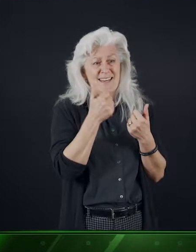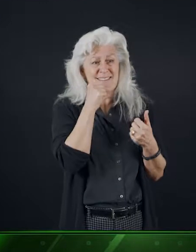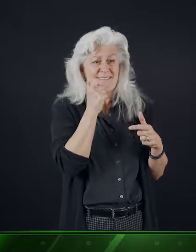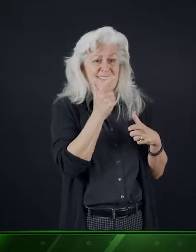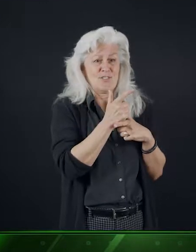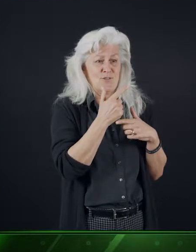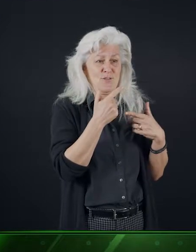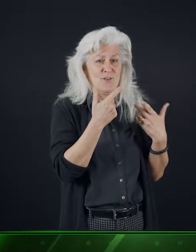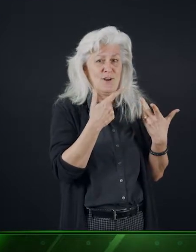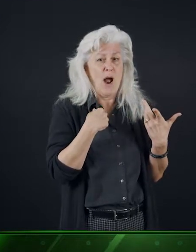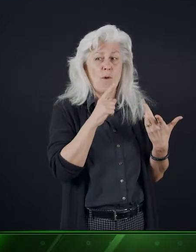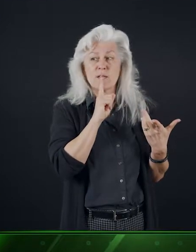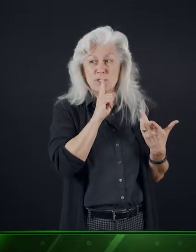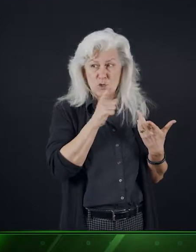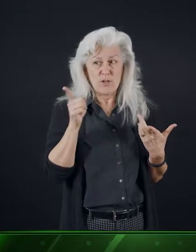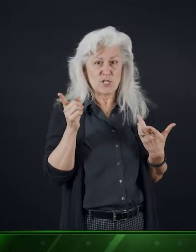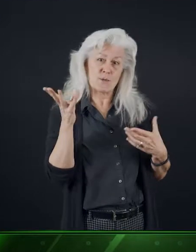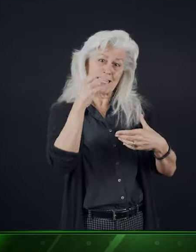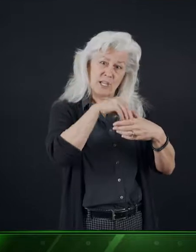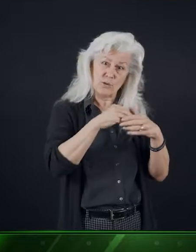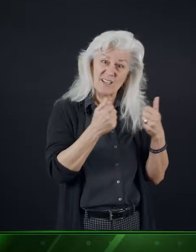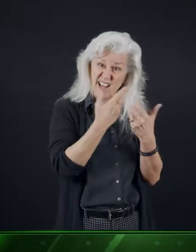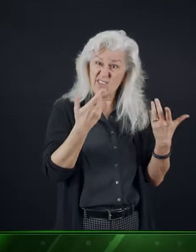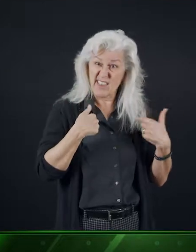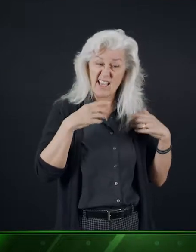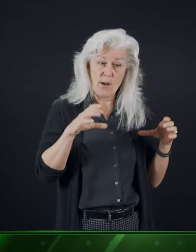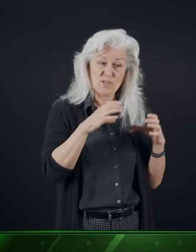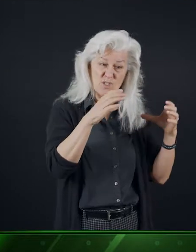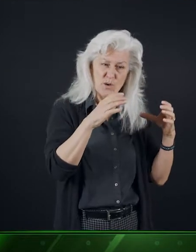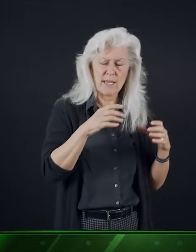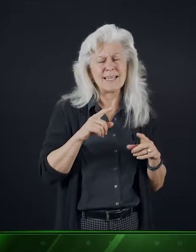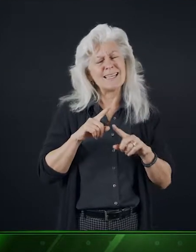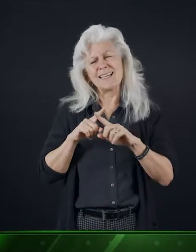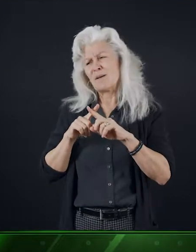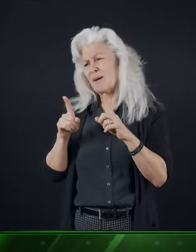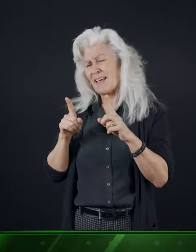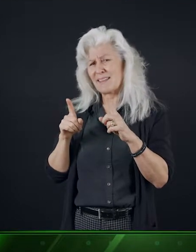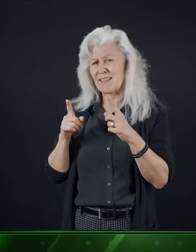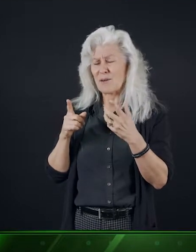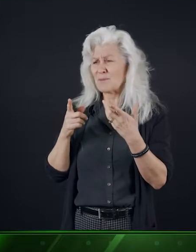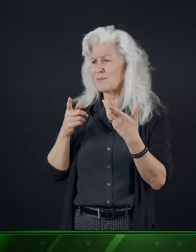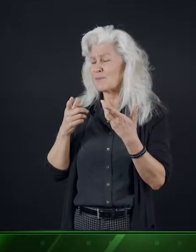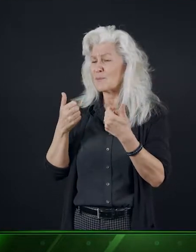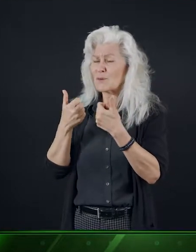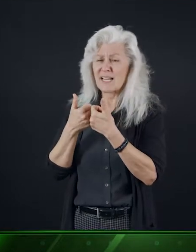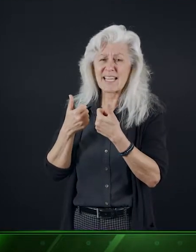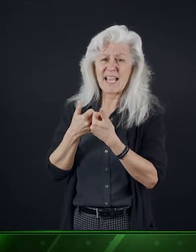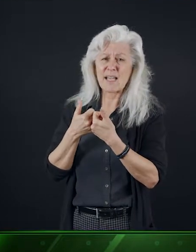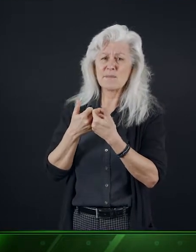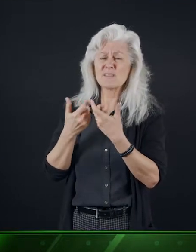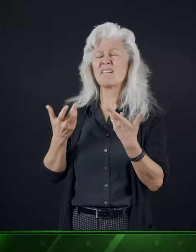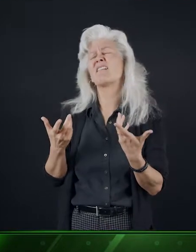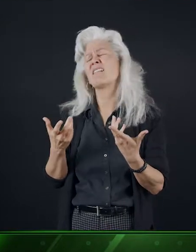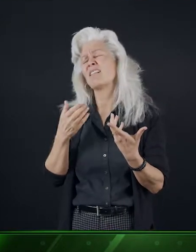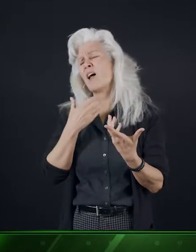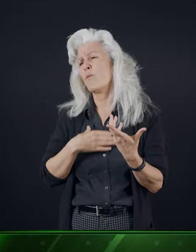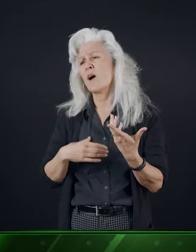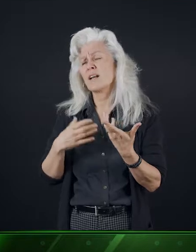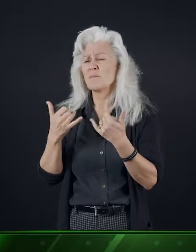I've always made sure that she was included in whatever I was doing. But there were always certain games that I was like, "Oh, I wish I could play this.